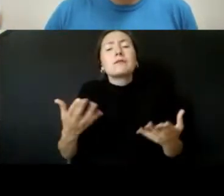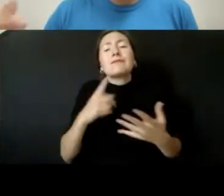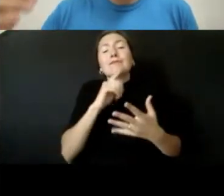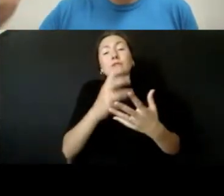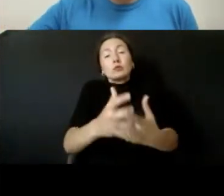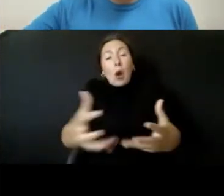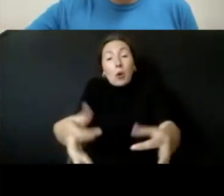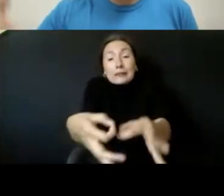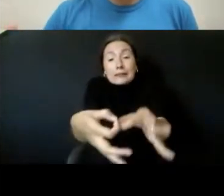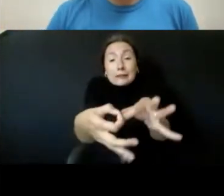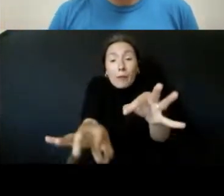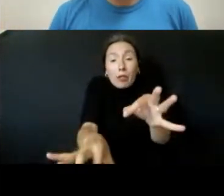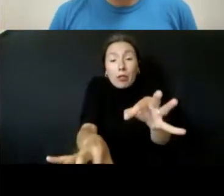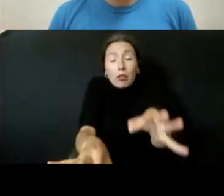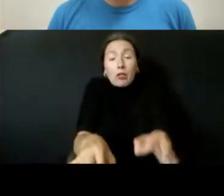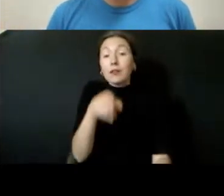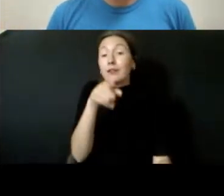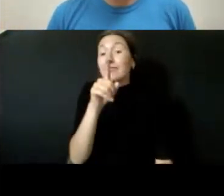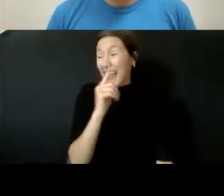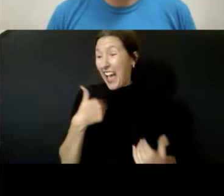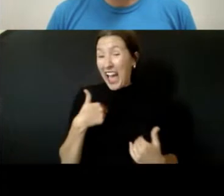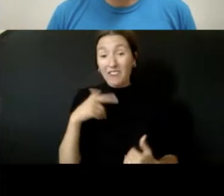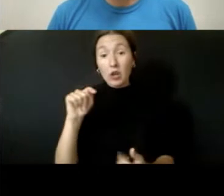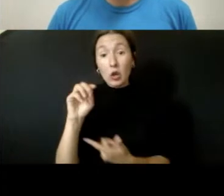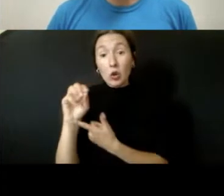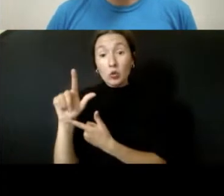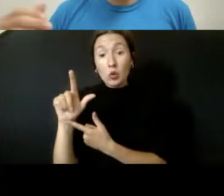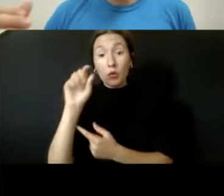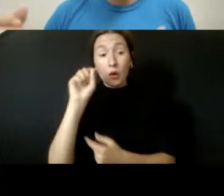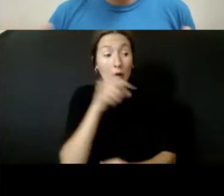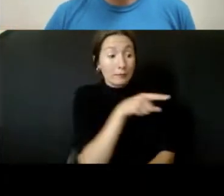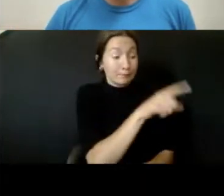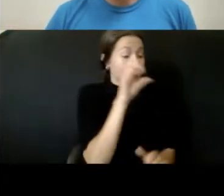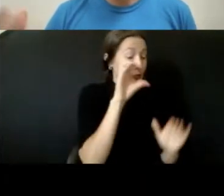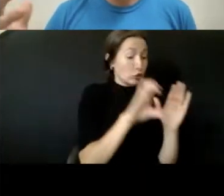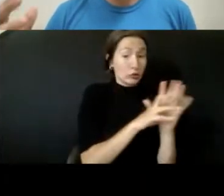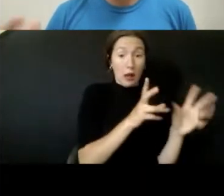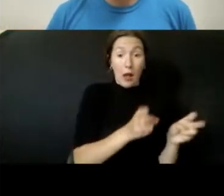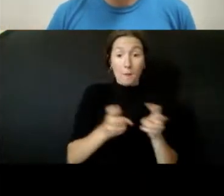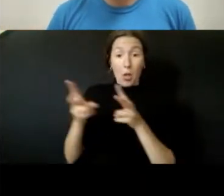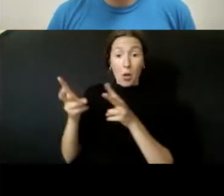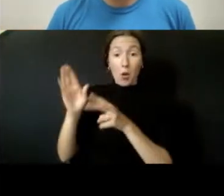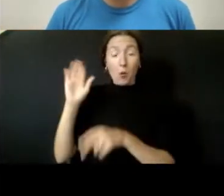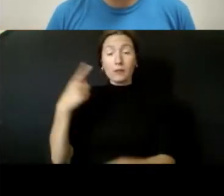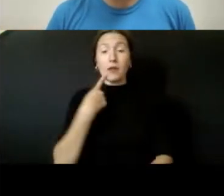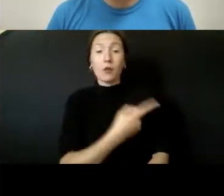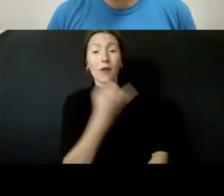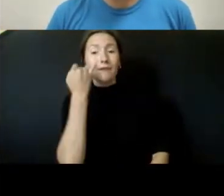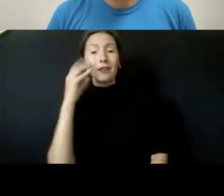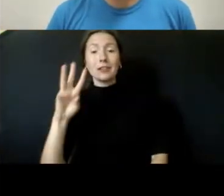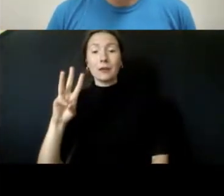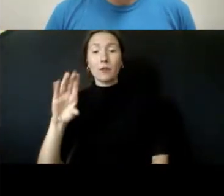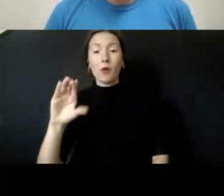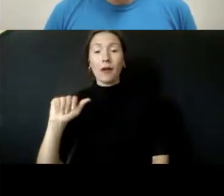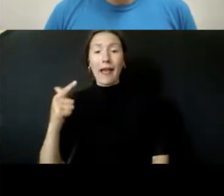whether it's it's wcag compliant there are new new tools popping up all the time um that allow you